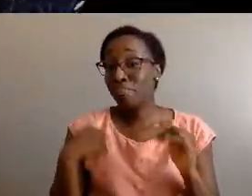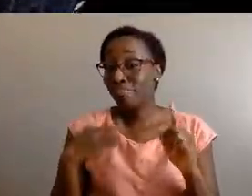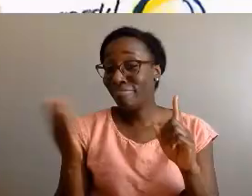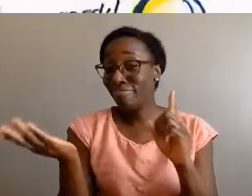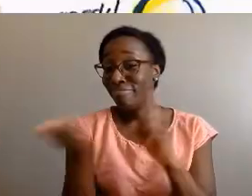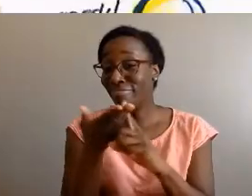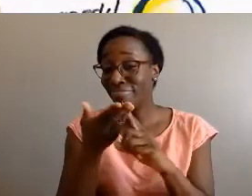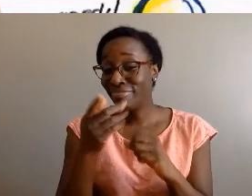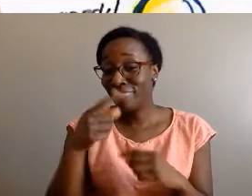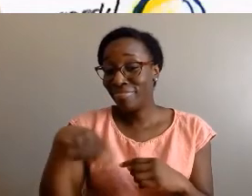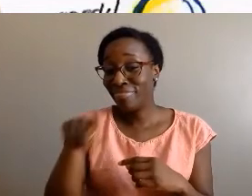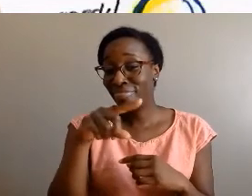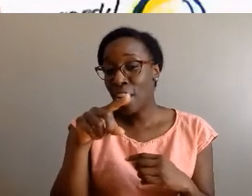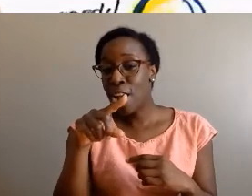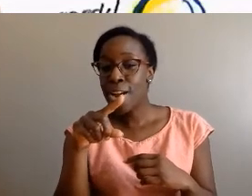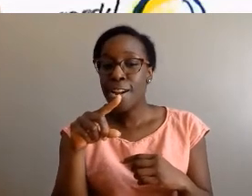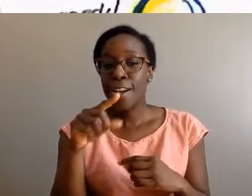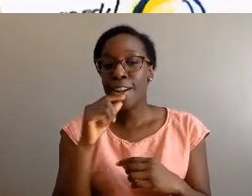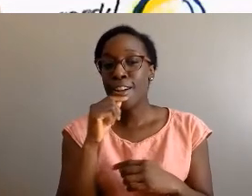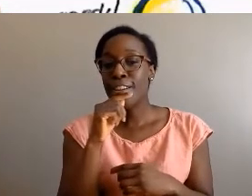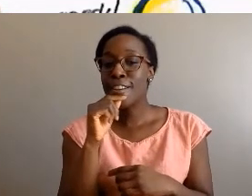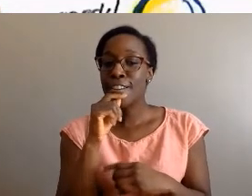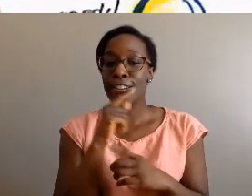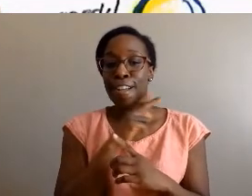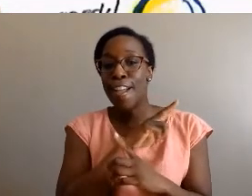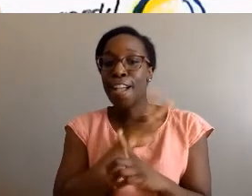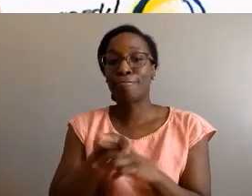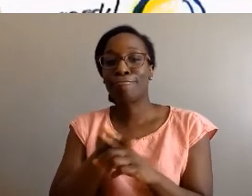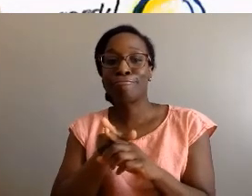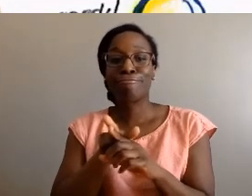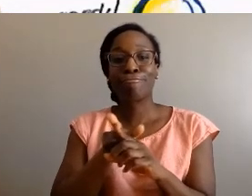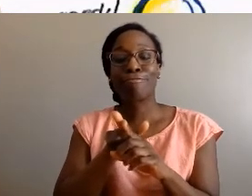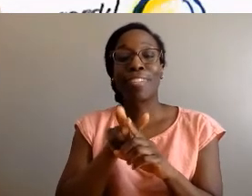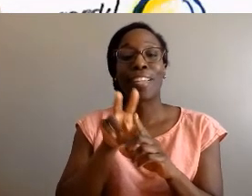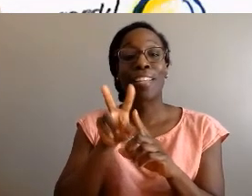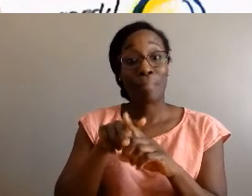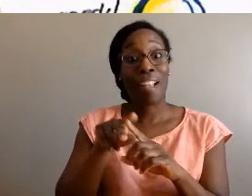I hope I was able to convince you to use multiliteracies pedagogy in your